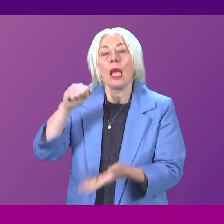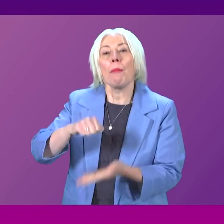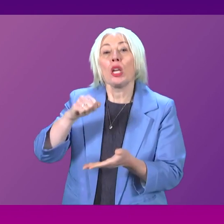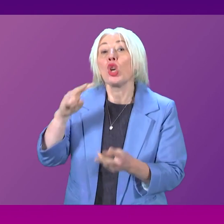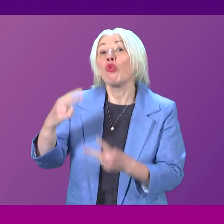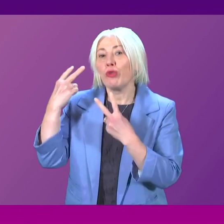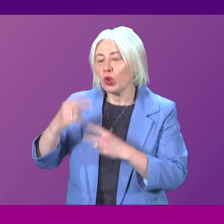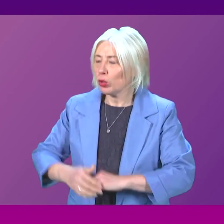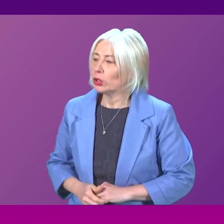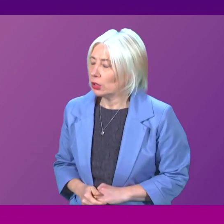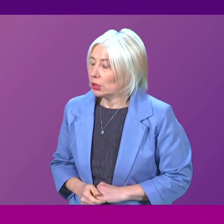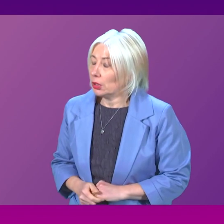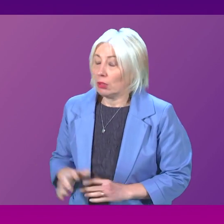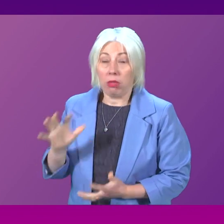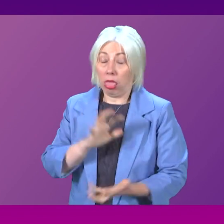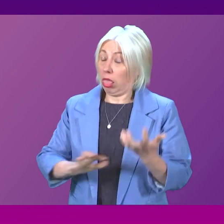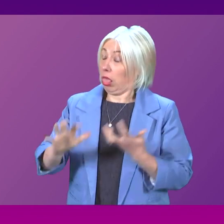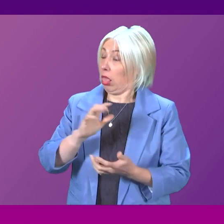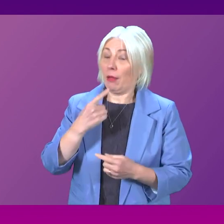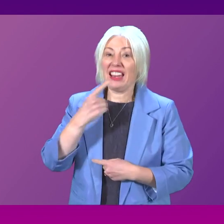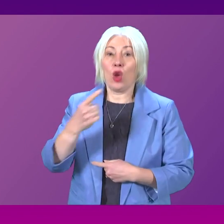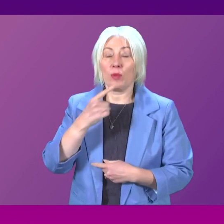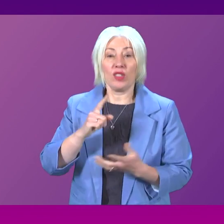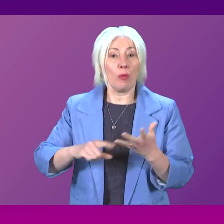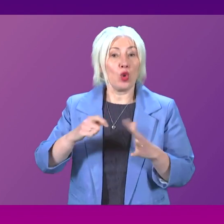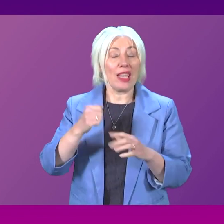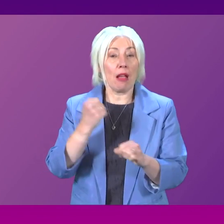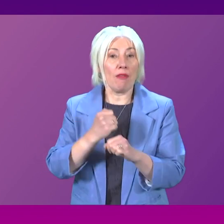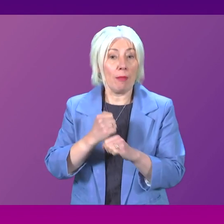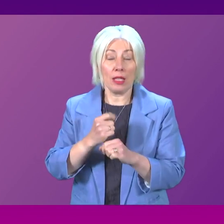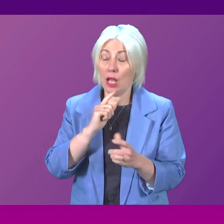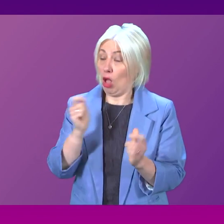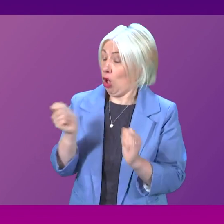The chaotic series of UK Government announcements and U-turns on fiscal measures over recent